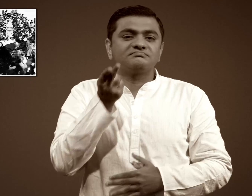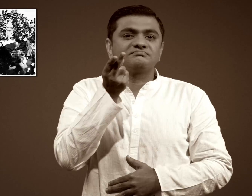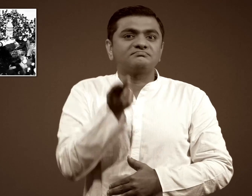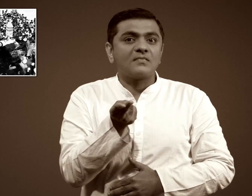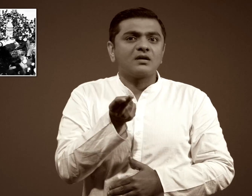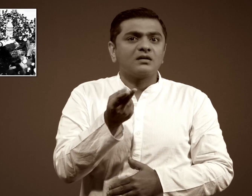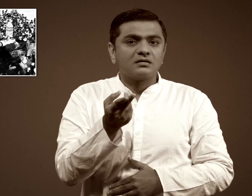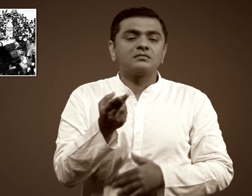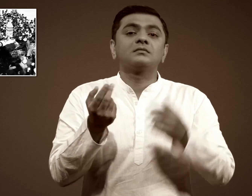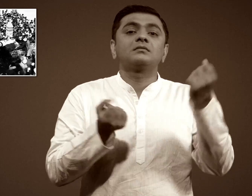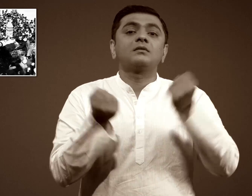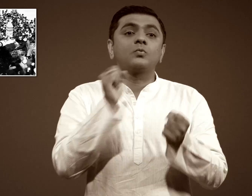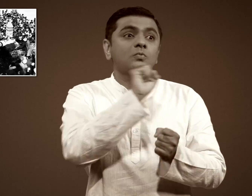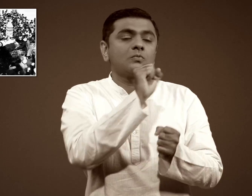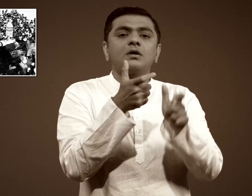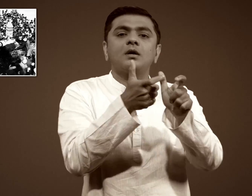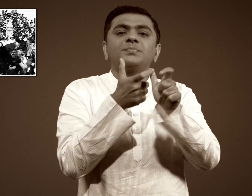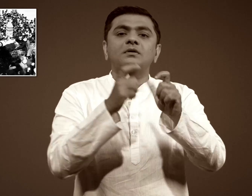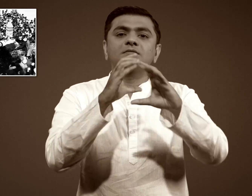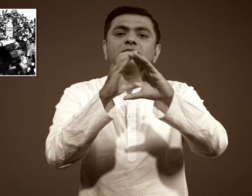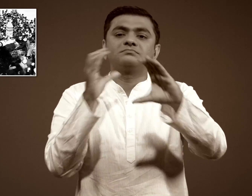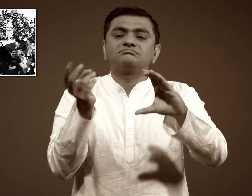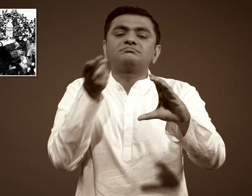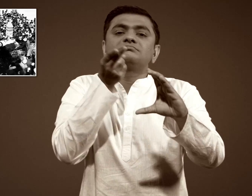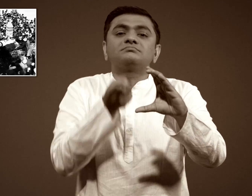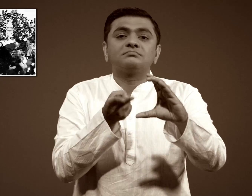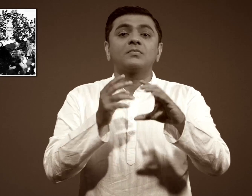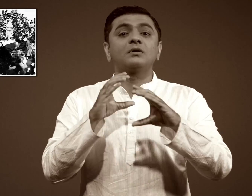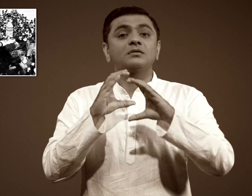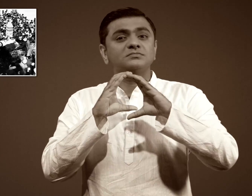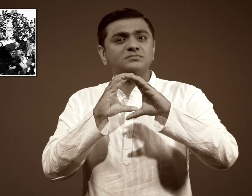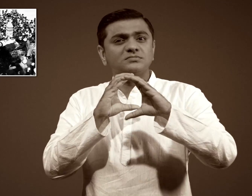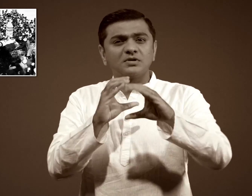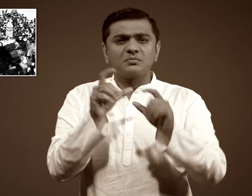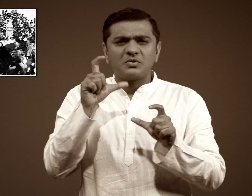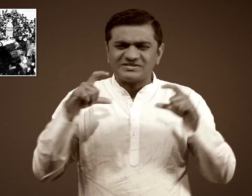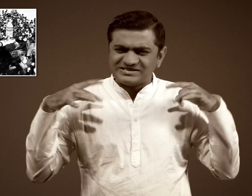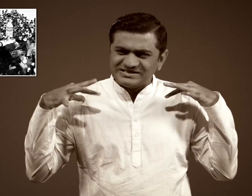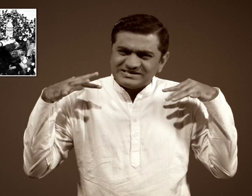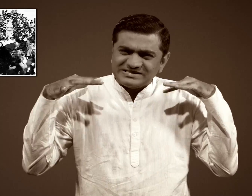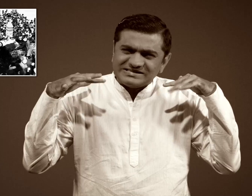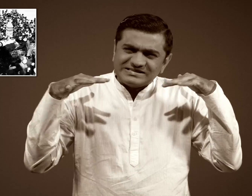was carried on an army truck while there was a huge crowd.